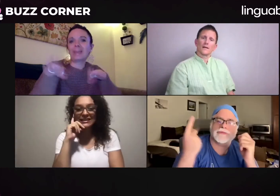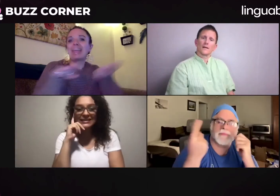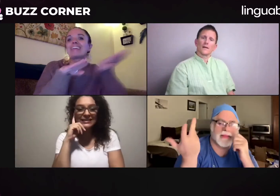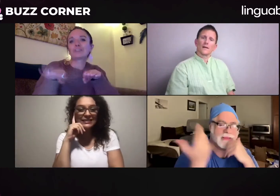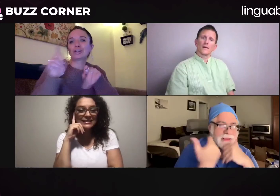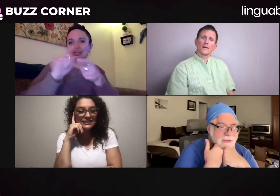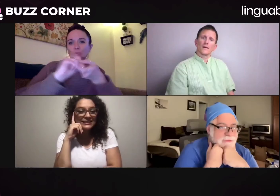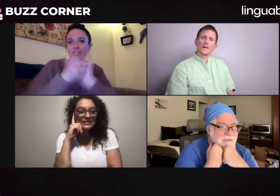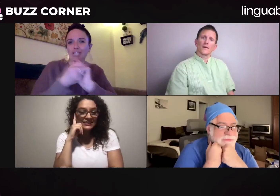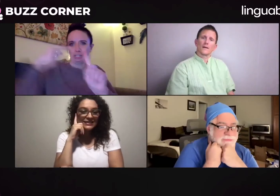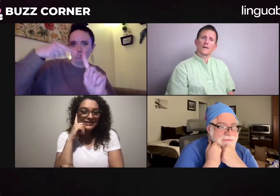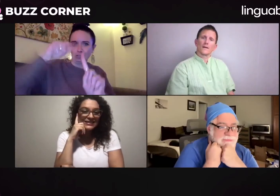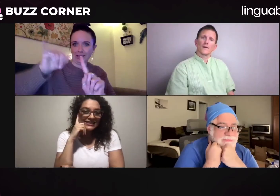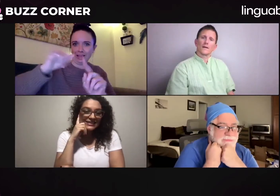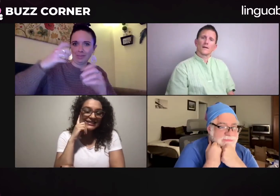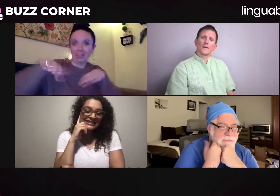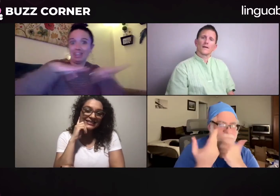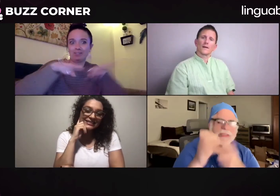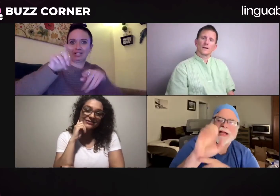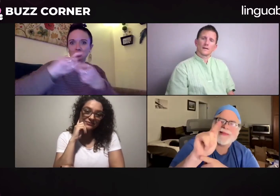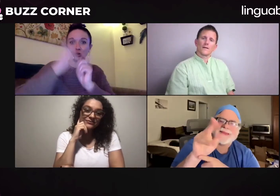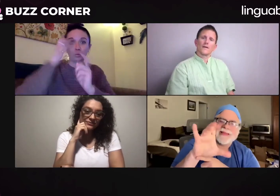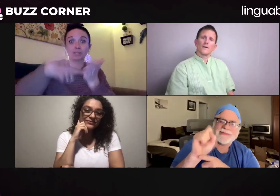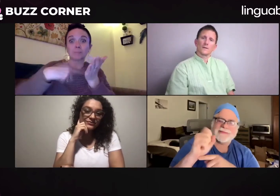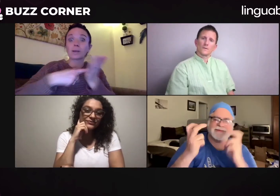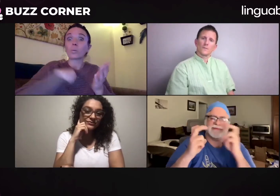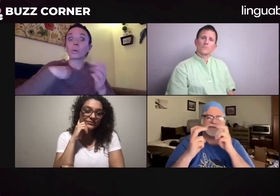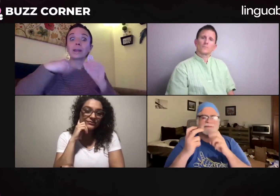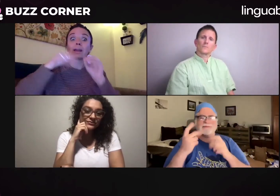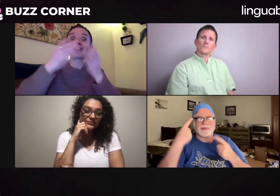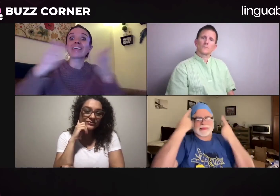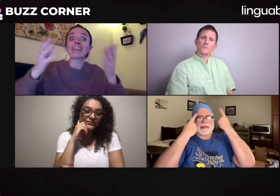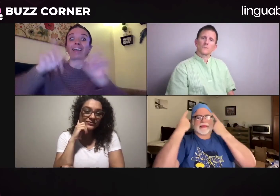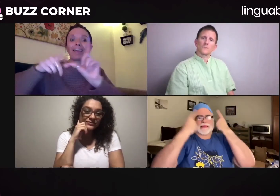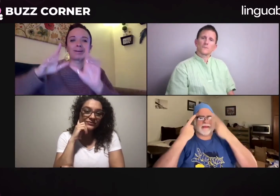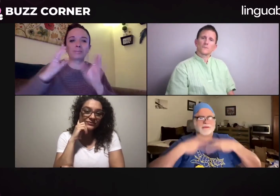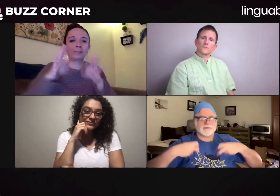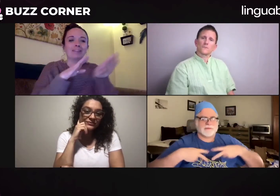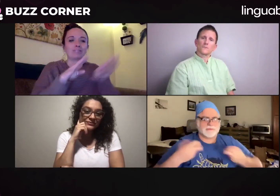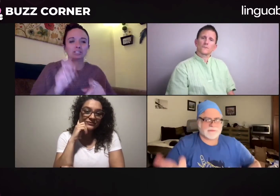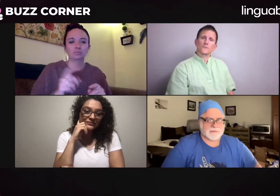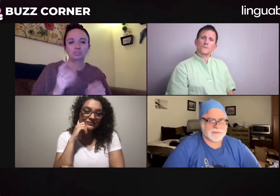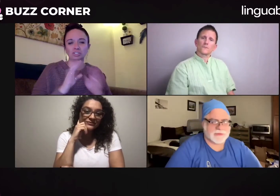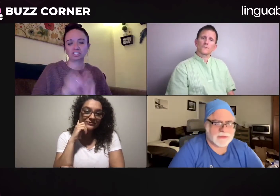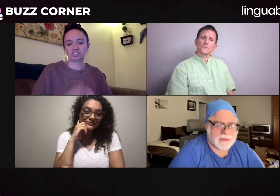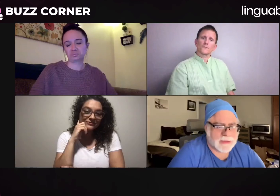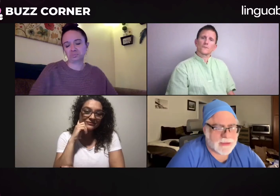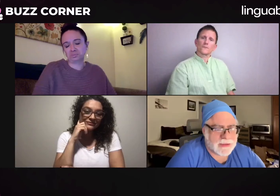We want to change their behavior. Something that we can do that would actually change their behavior for the better.